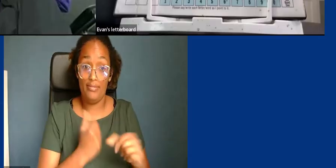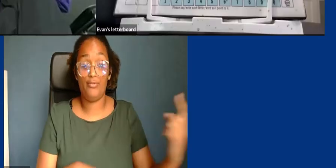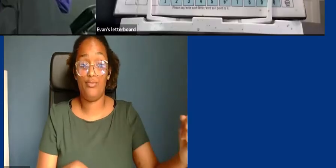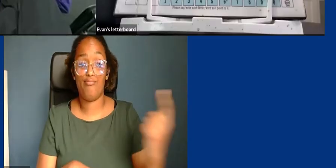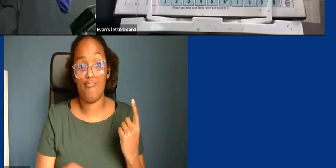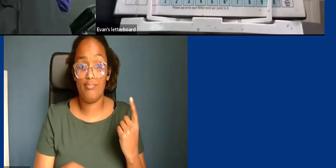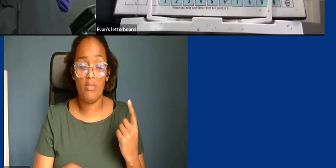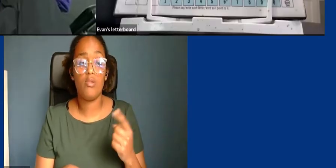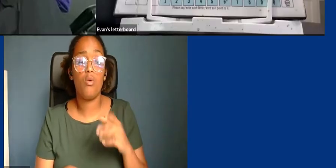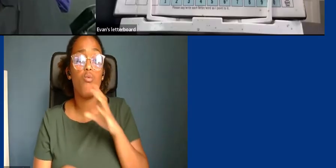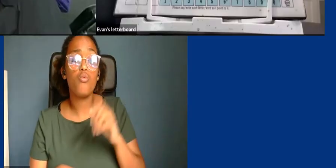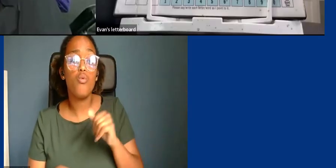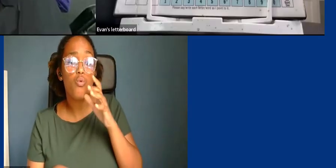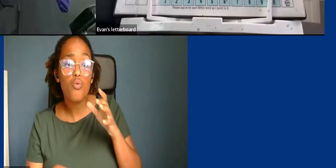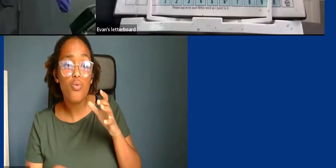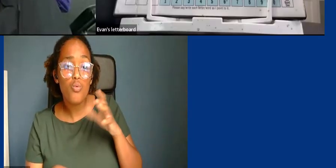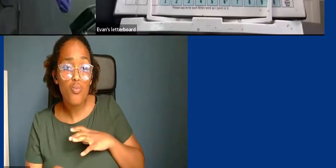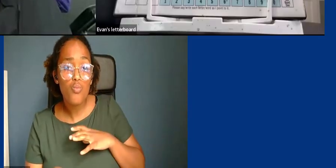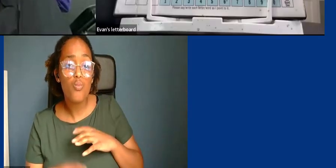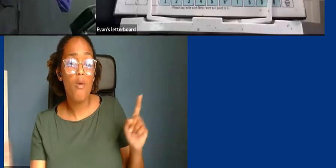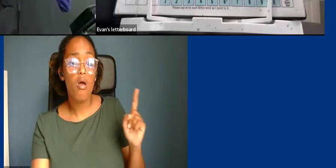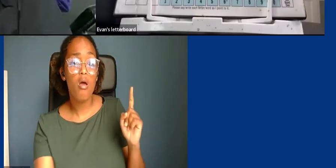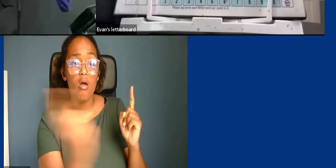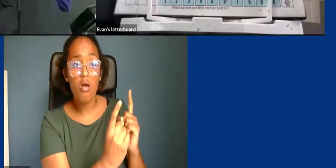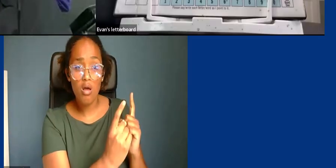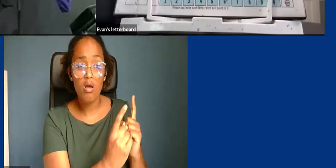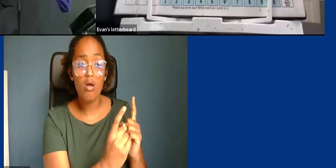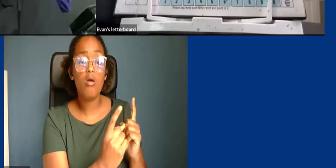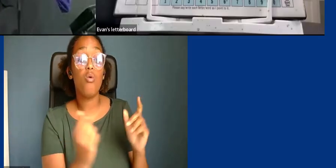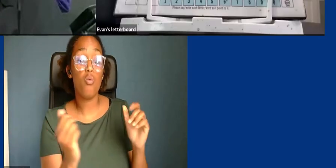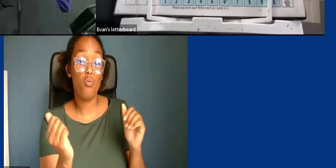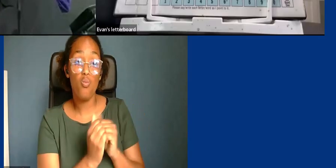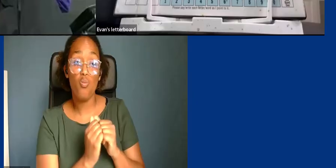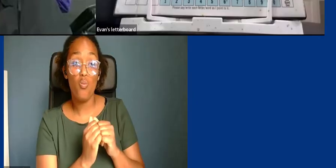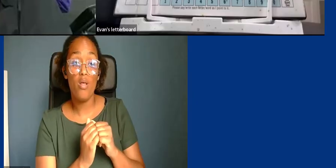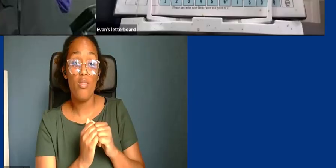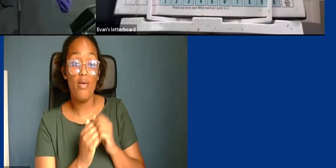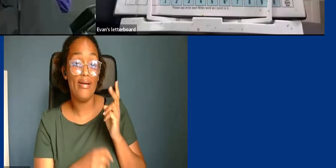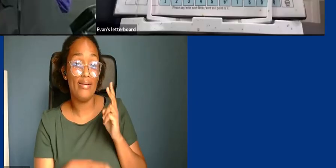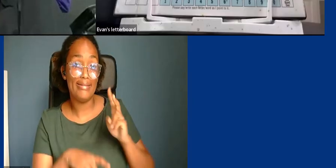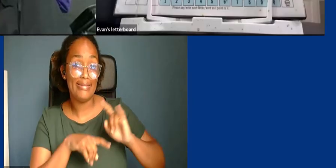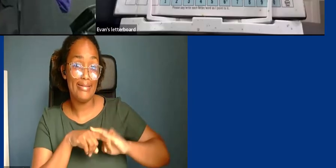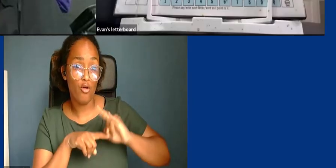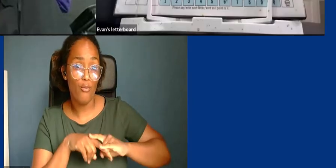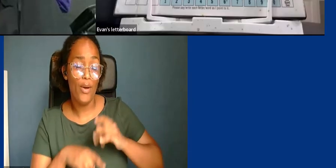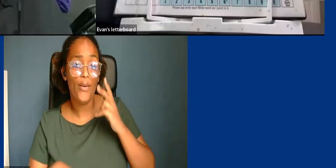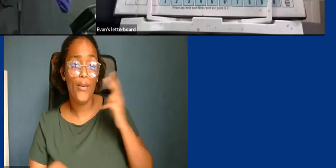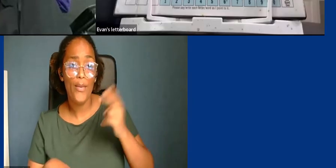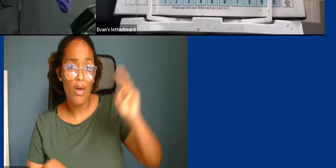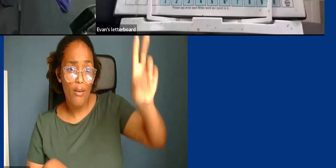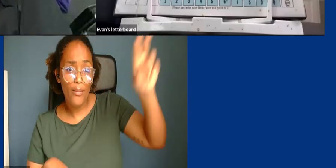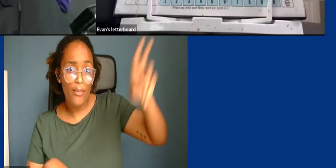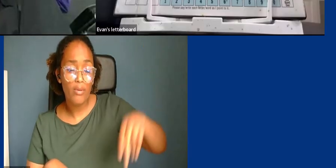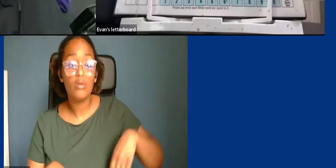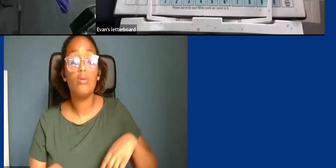cigarette as if conducting some unseen symphony. She looked my aide right in the eye and in